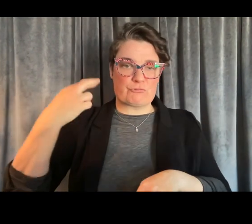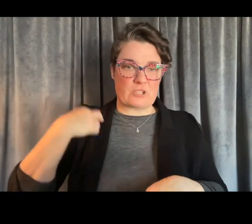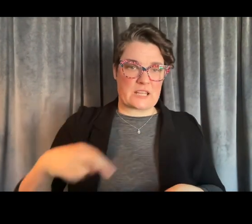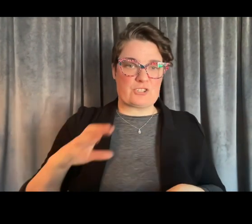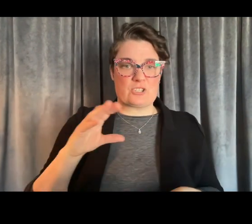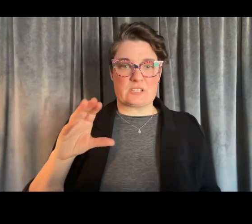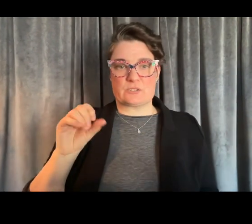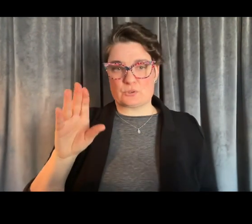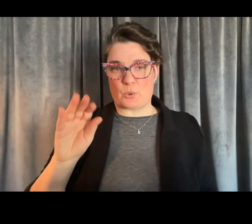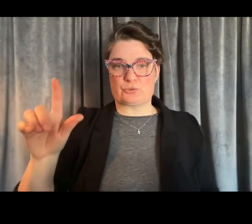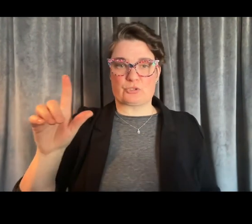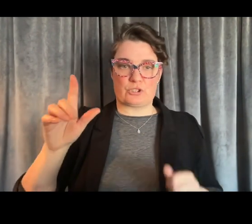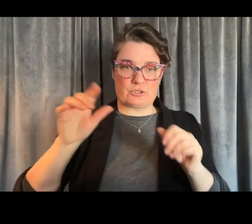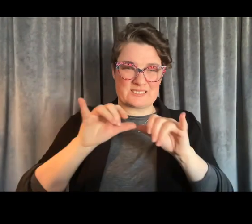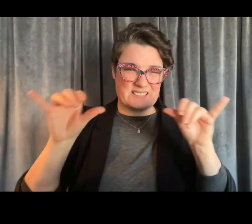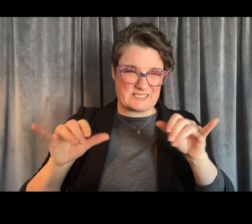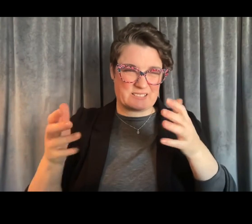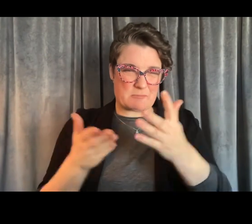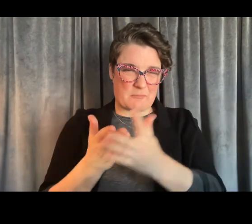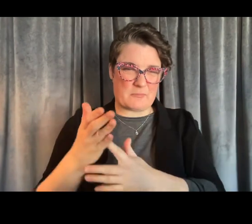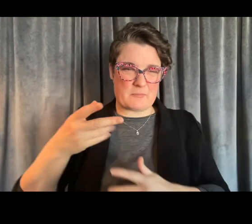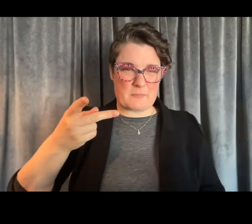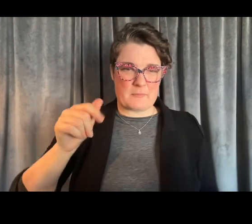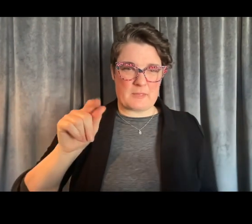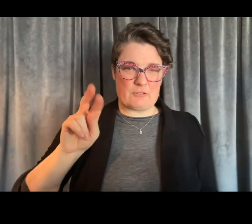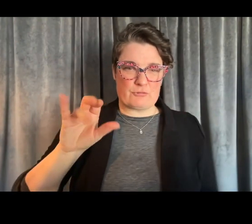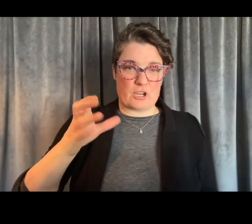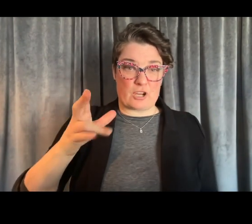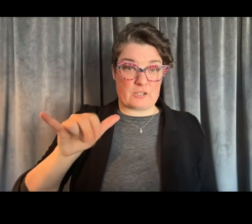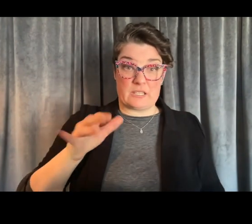That before that there were these practices of honoring the Divine